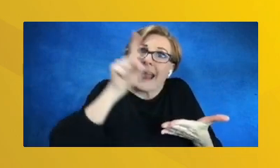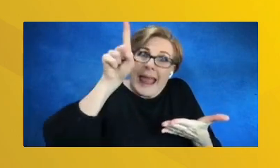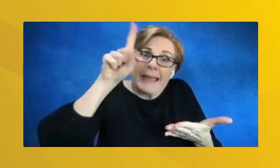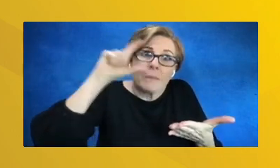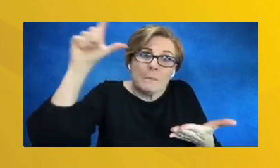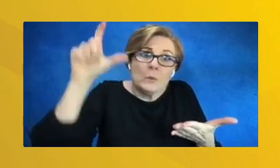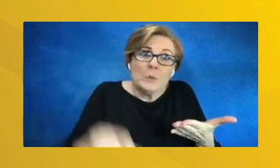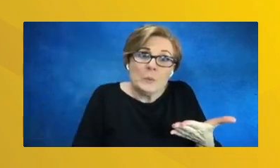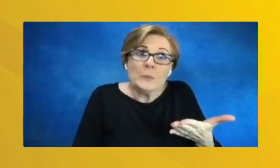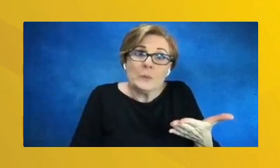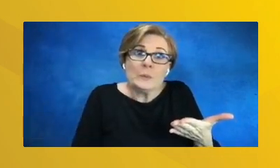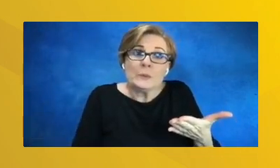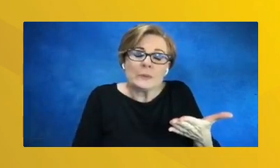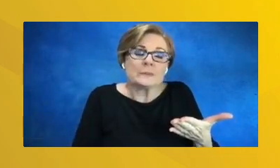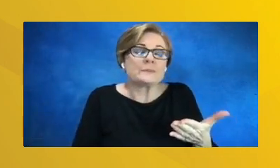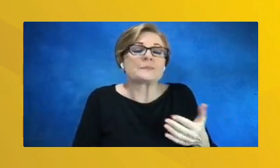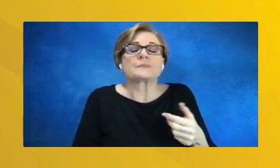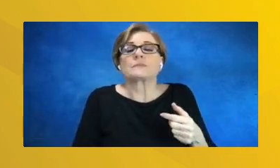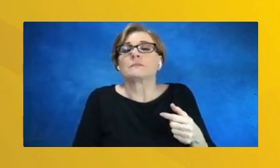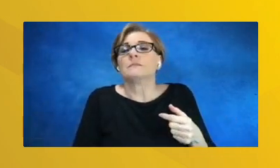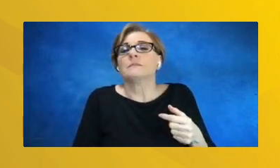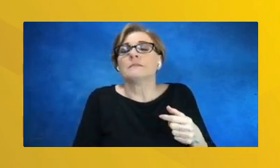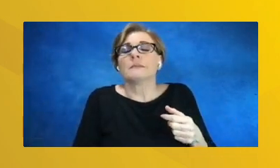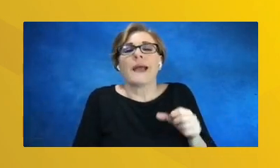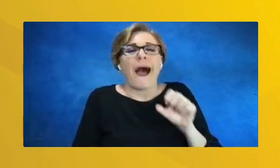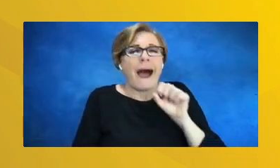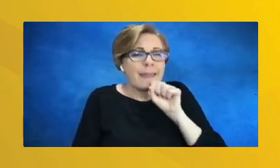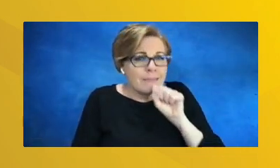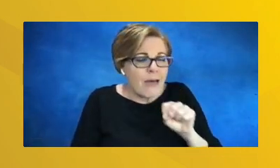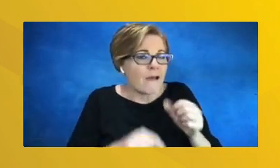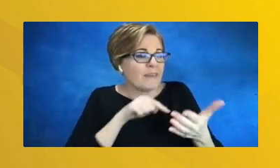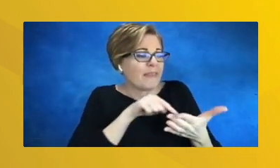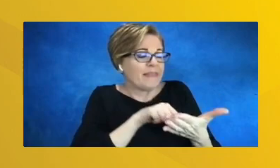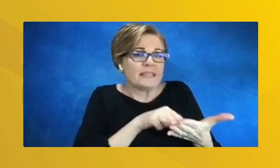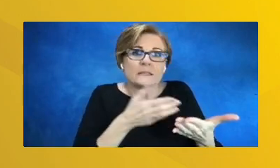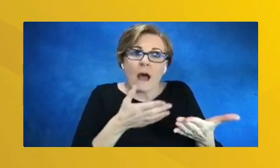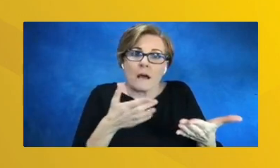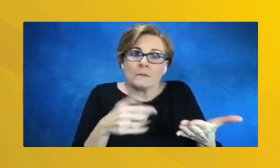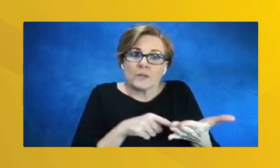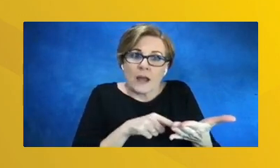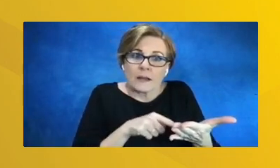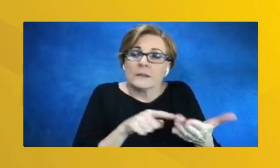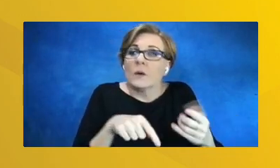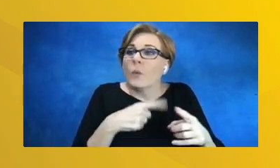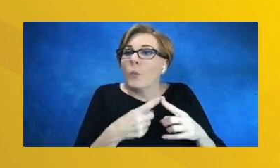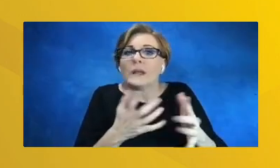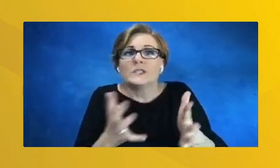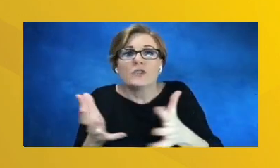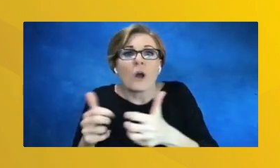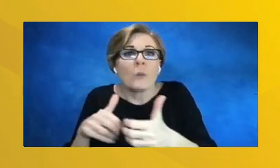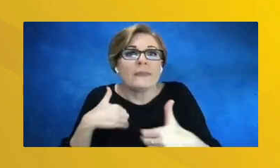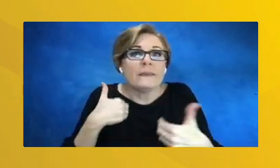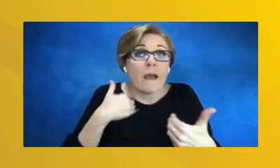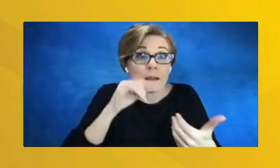And I love this object for talking with young children because it is, as I said, really